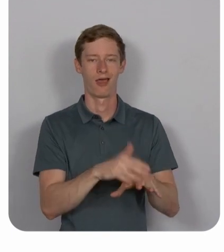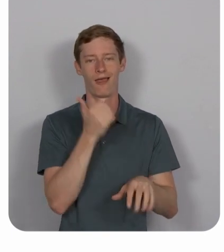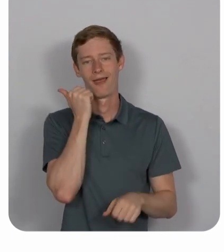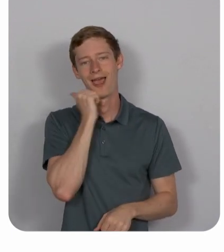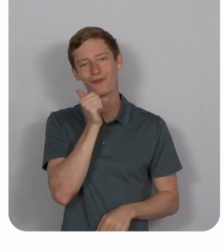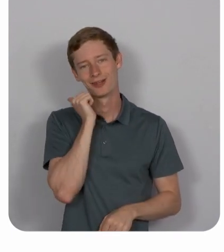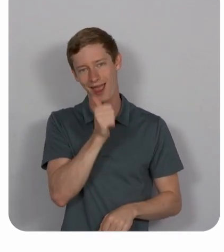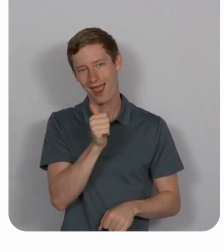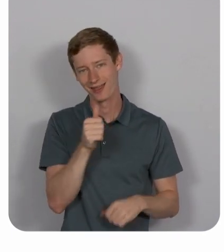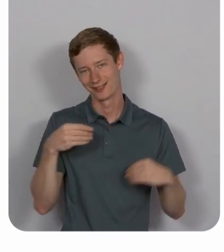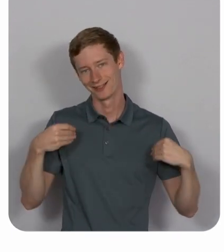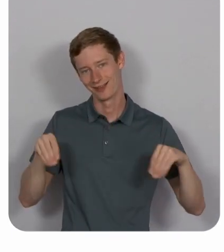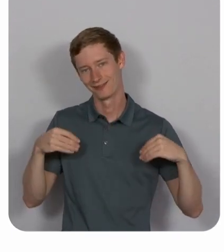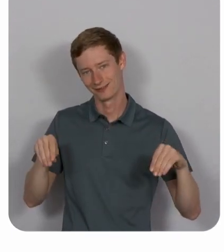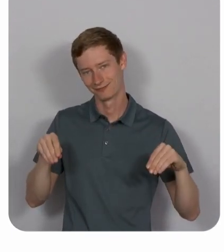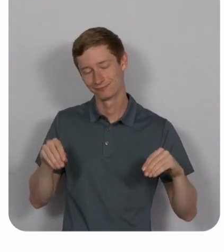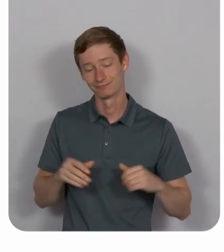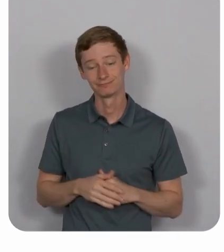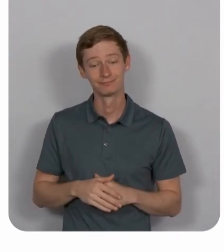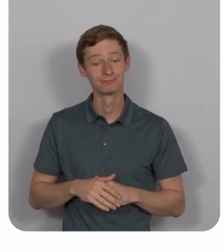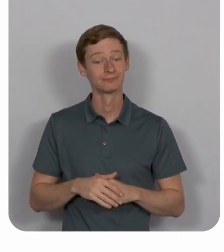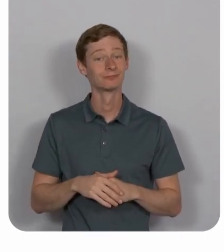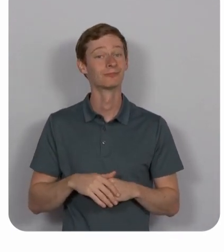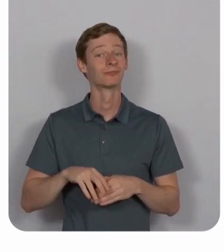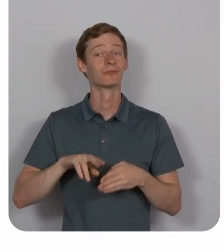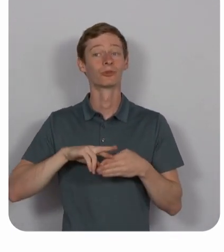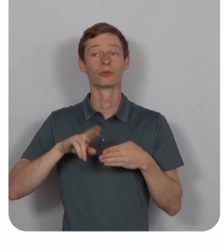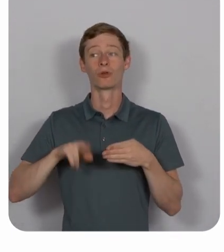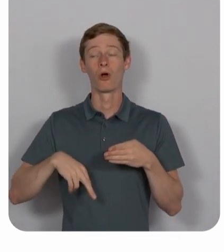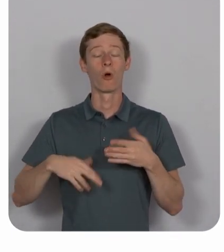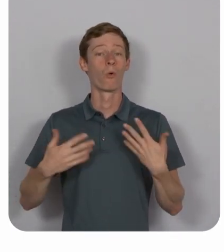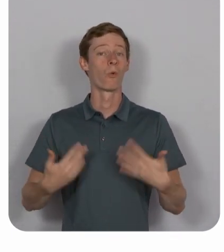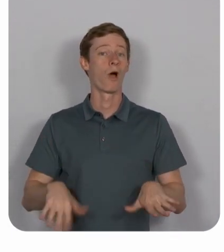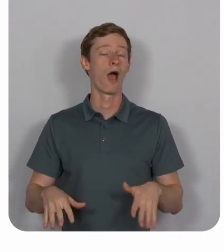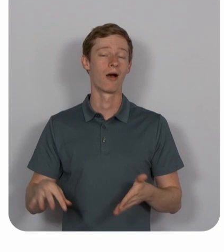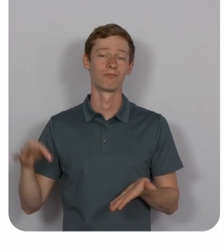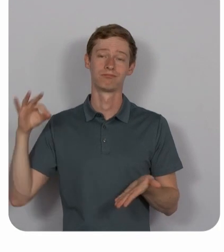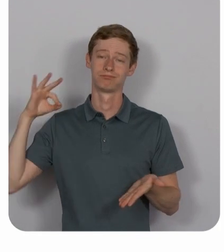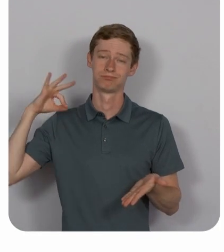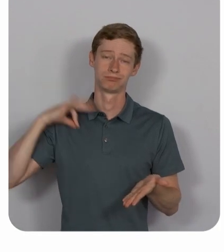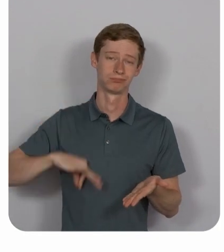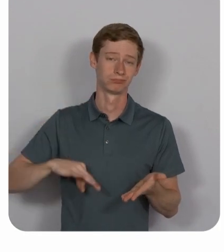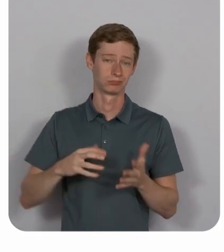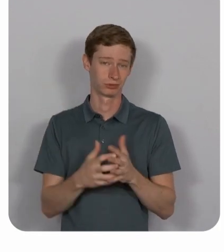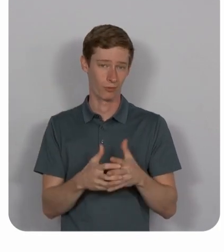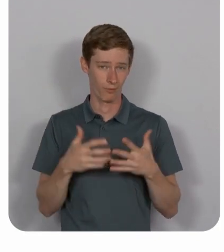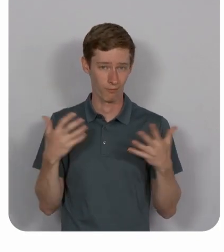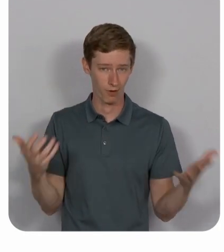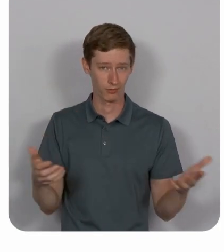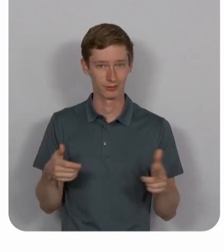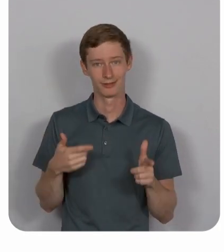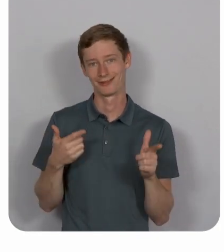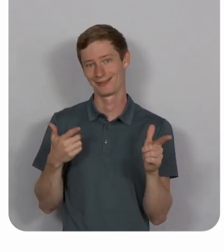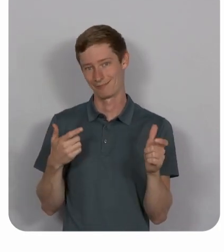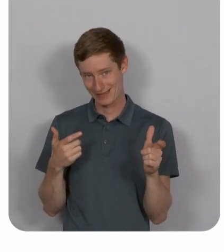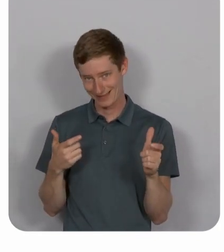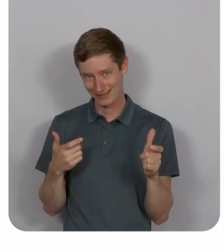Our experience has shown us that the rewards far outweigh the challenges, and each iteration improves speed, proficiency